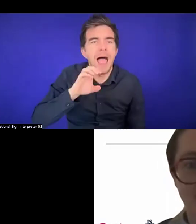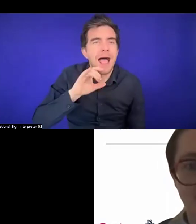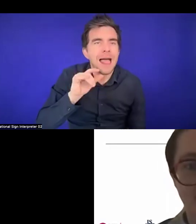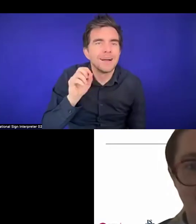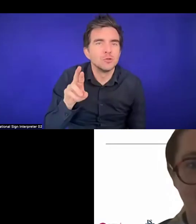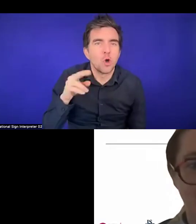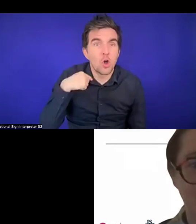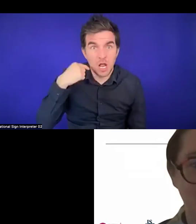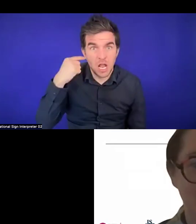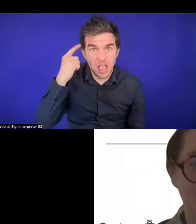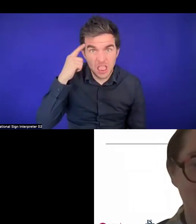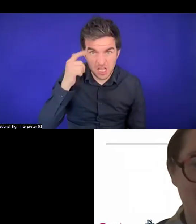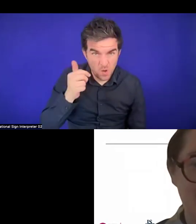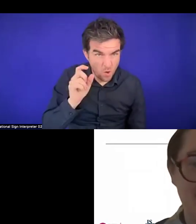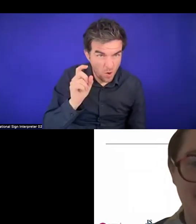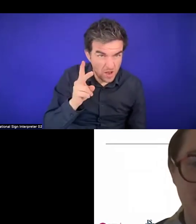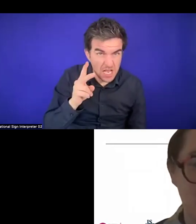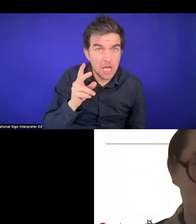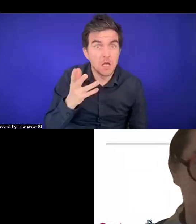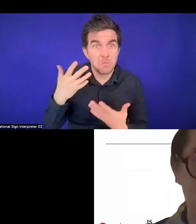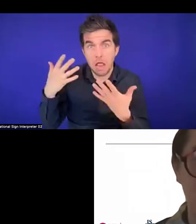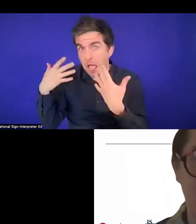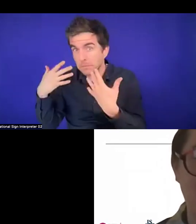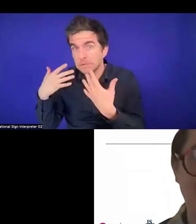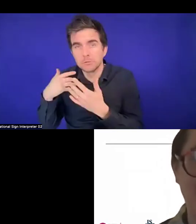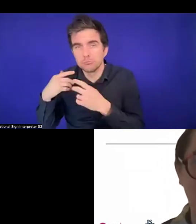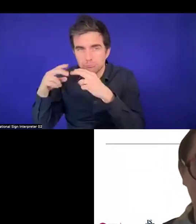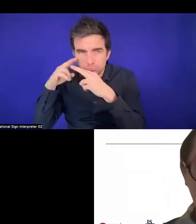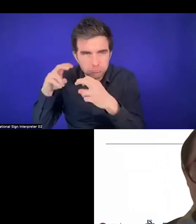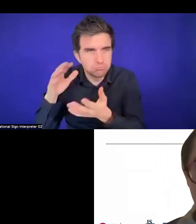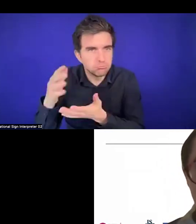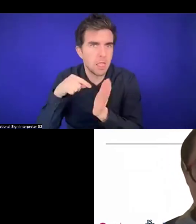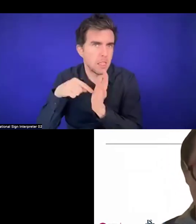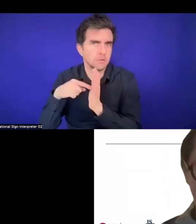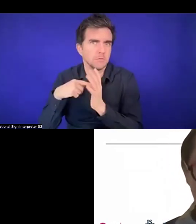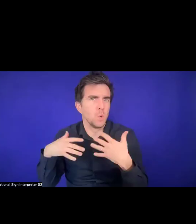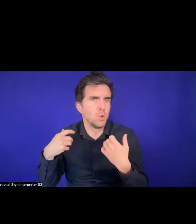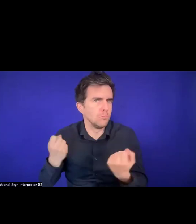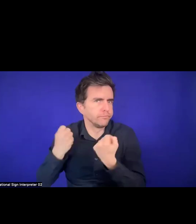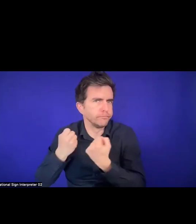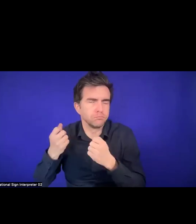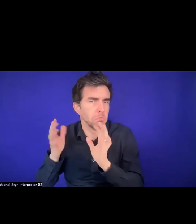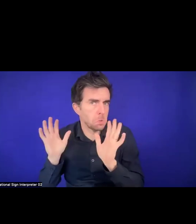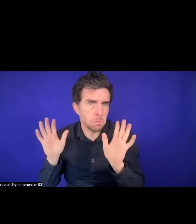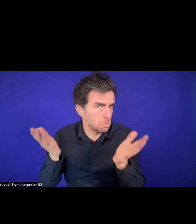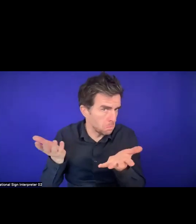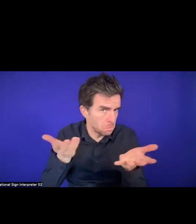which we have a lot of energy around at the moment. : Excellent, thank you so much Mary for that. Great to hear from our secondment